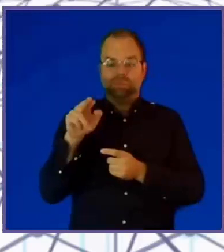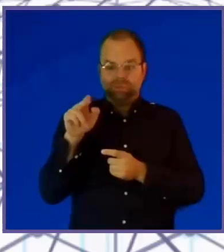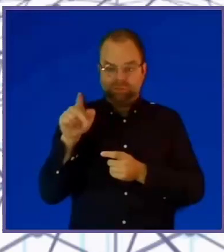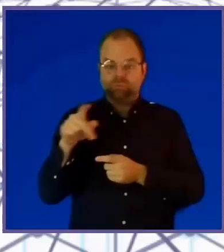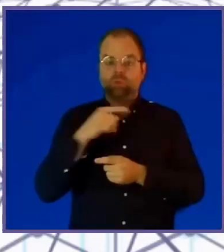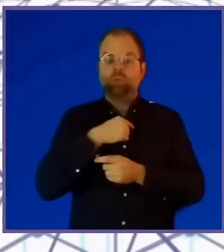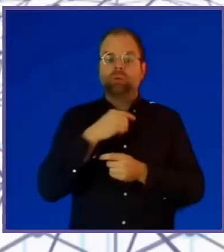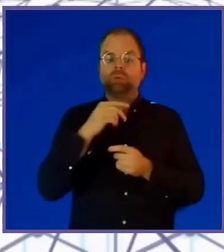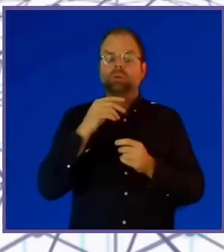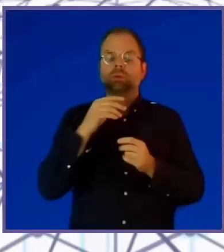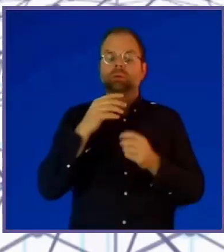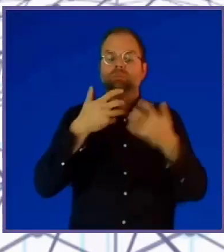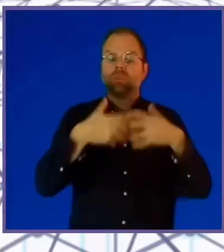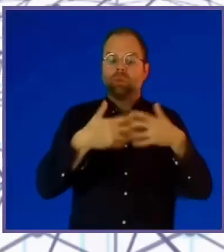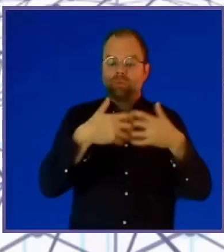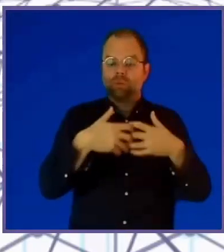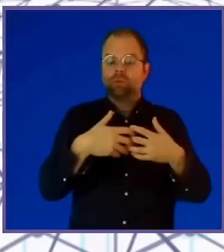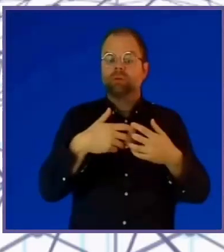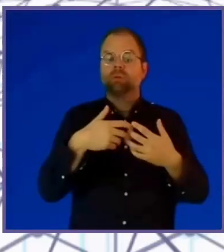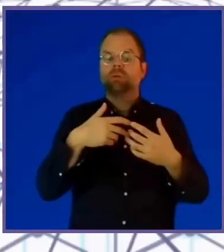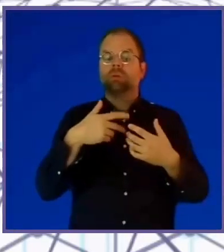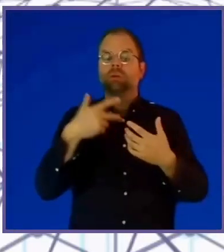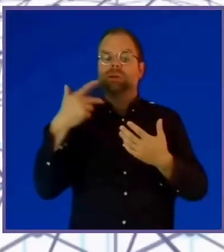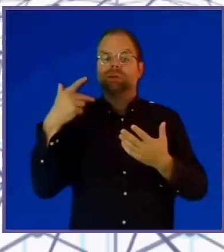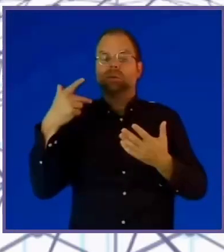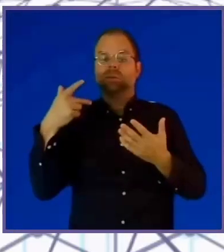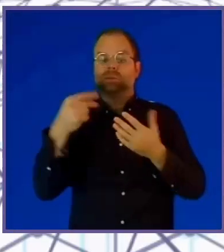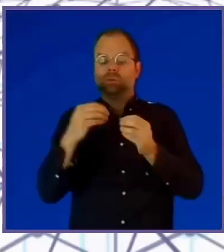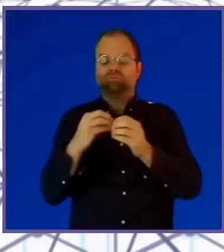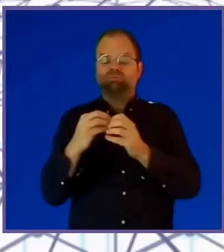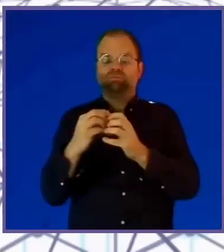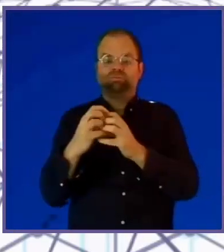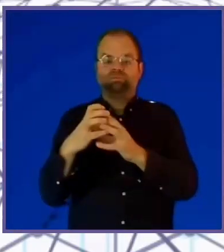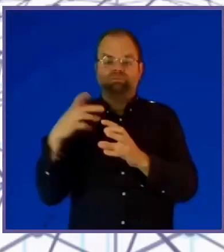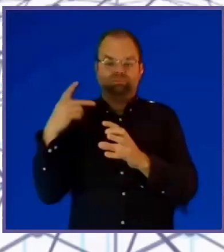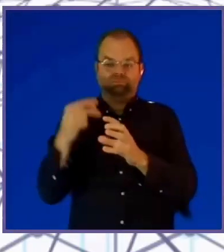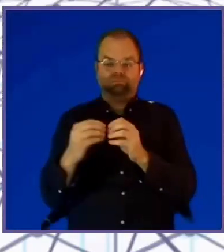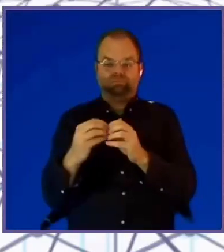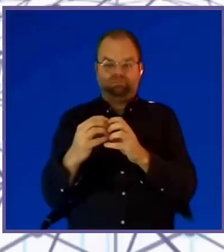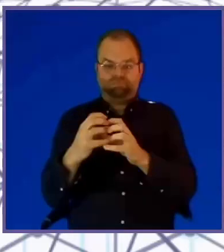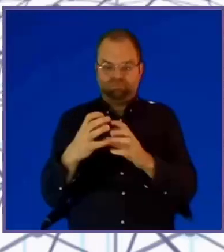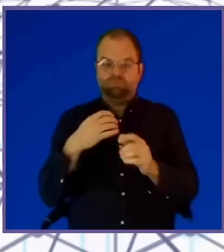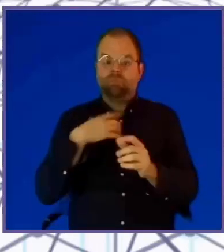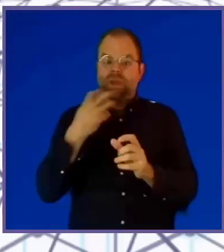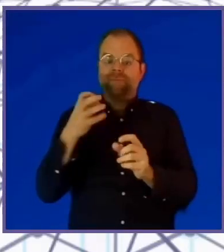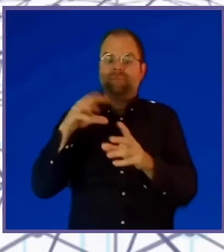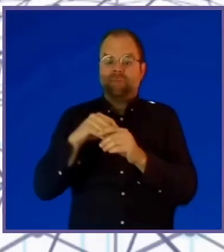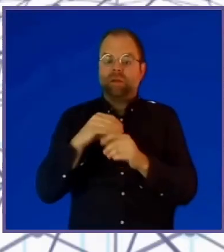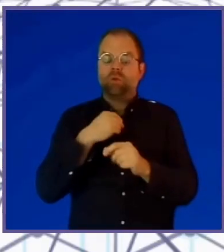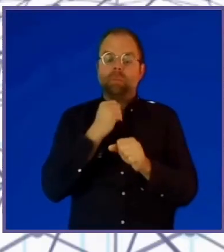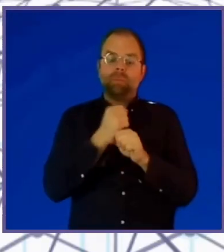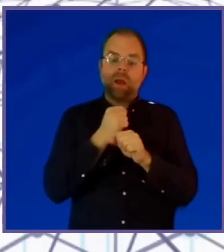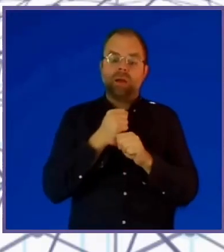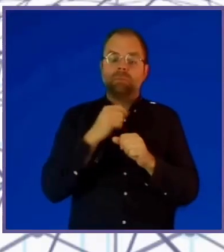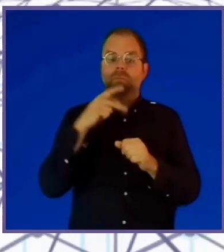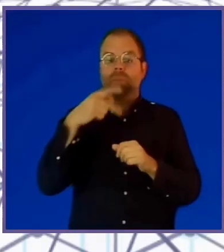swabs and many other things. So, as Ben mentioned, we established the Enabling Friday Community.